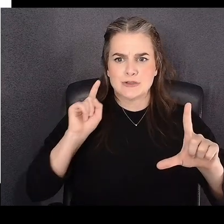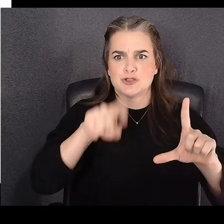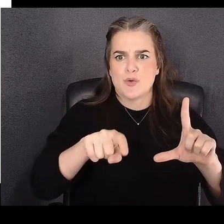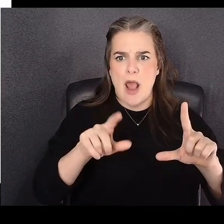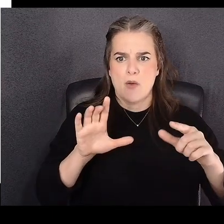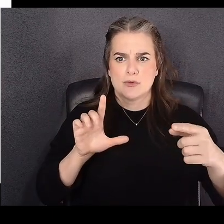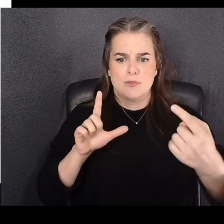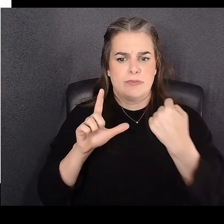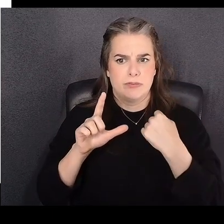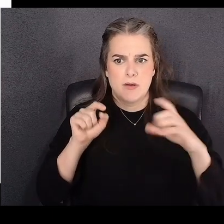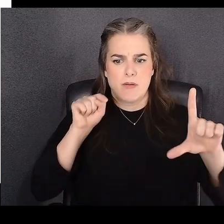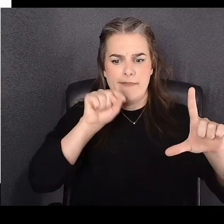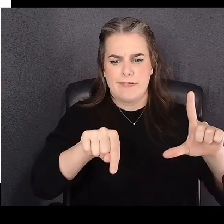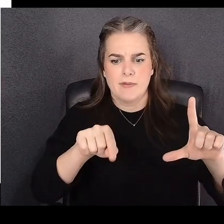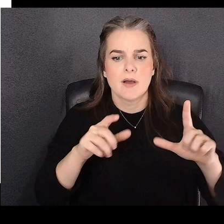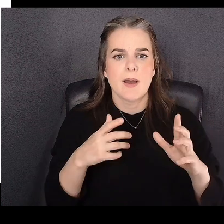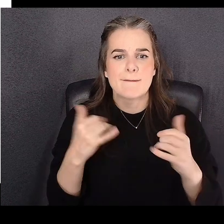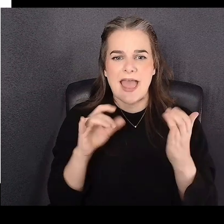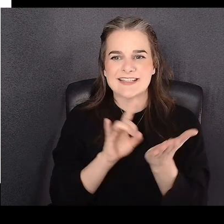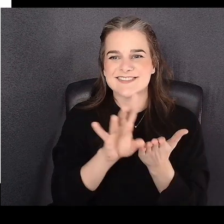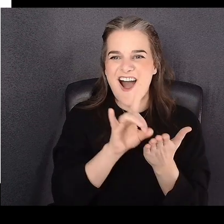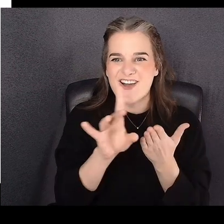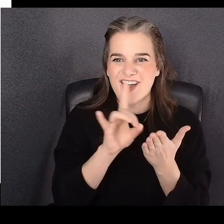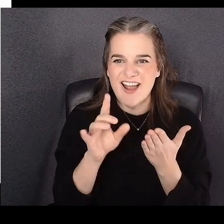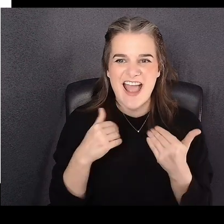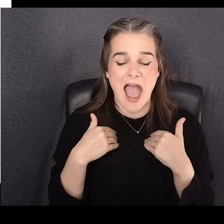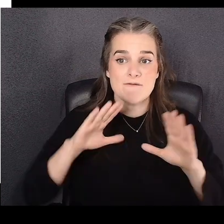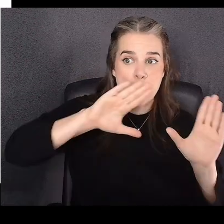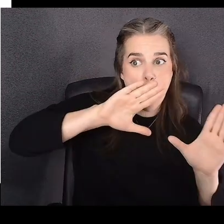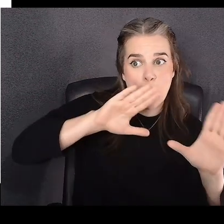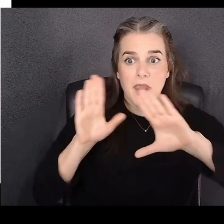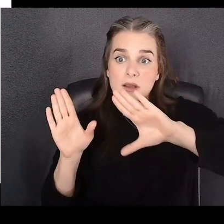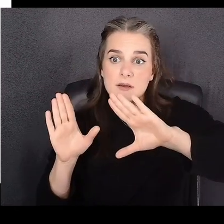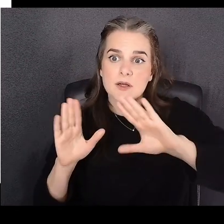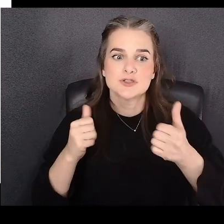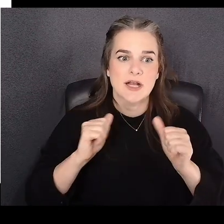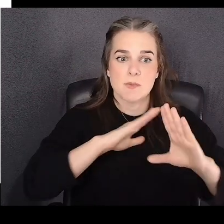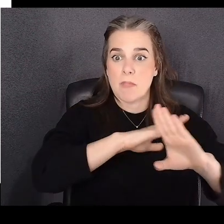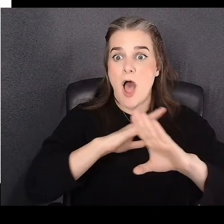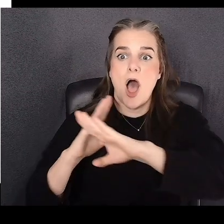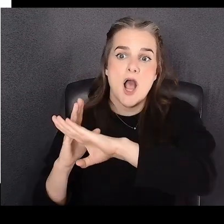soccer, which is really great. And we have a little goalie that does go back and forth and tries to block it. It was a huge hit, finding different ways